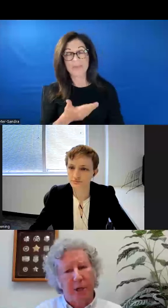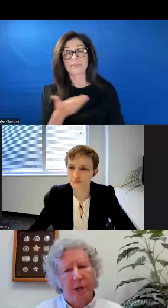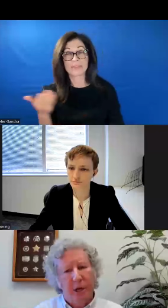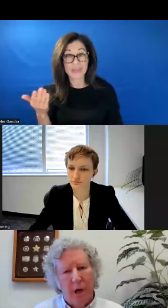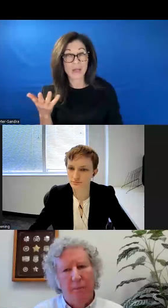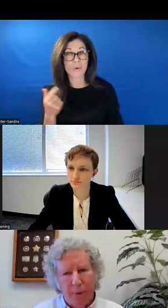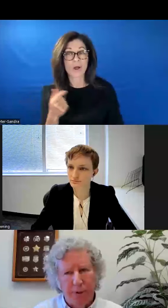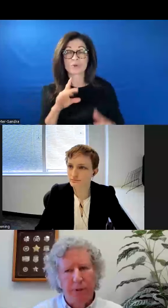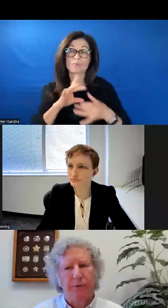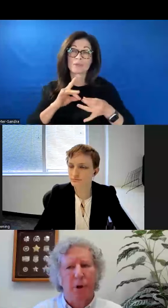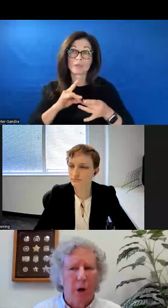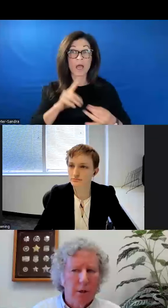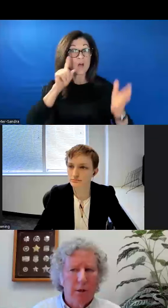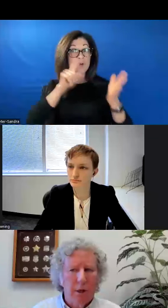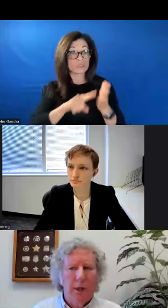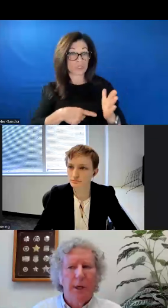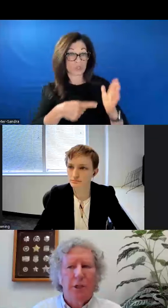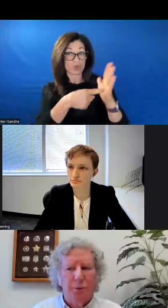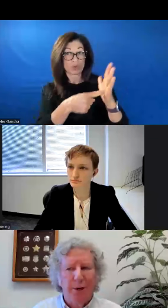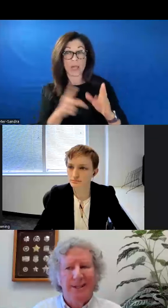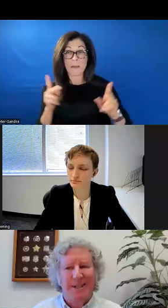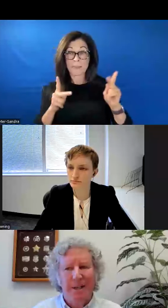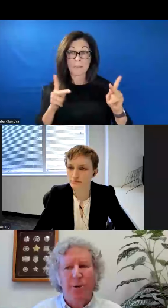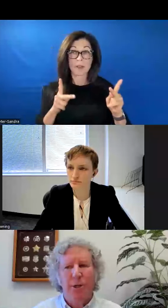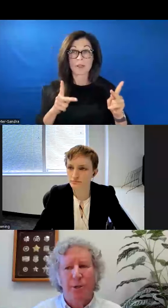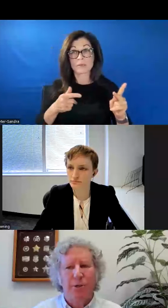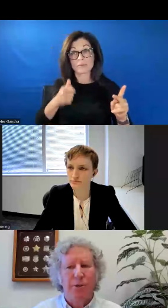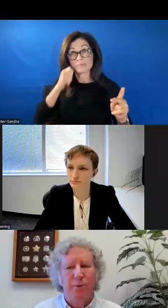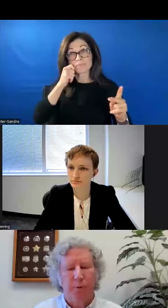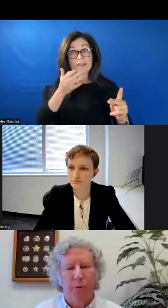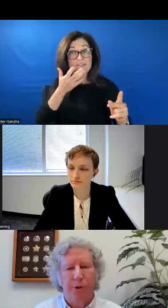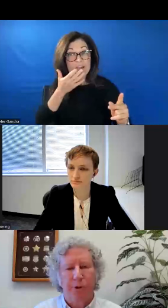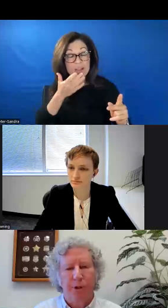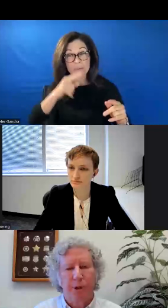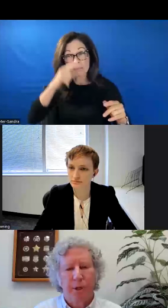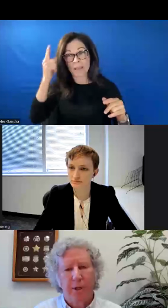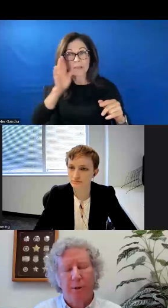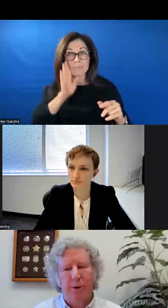THAT PERSONS OF COLOR EXPERIENCED INCREASES OF FORCE IN THEIR